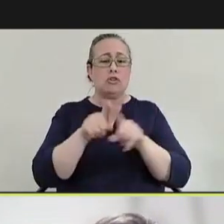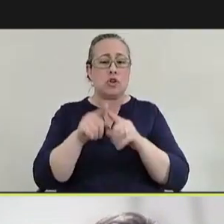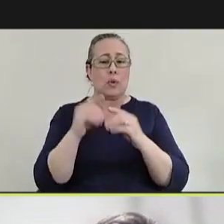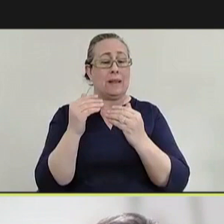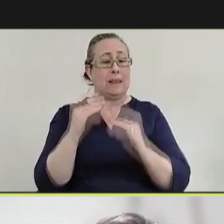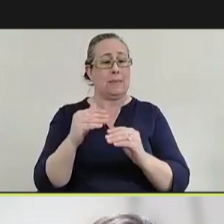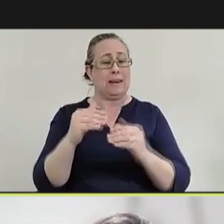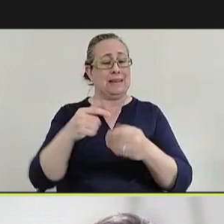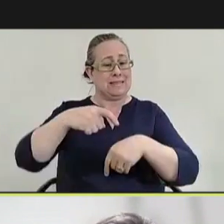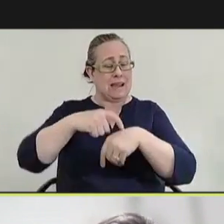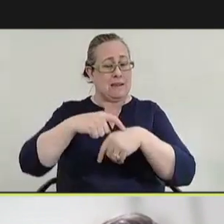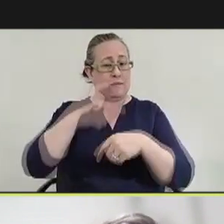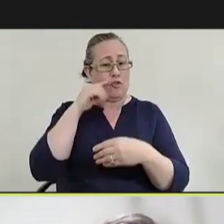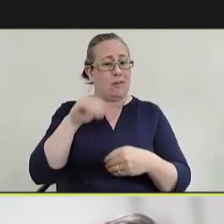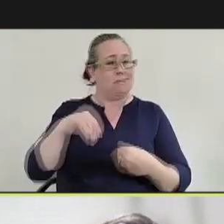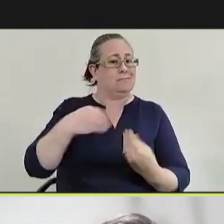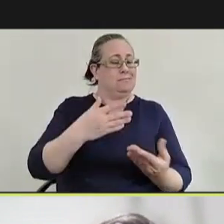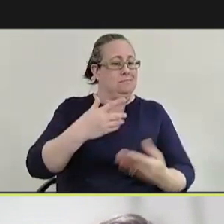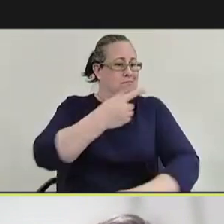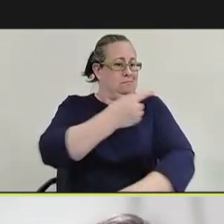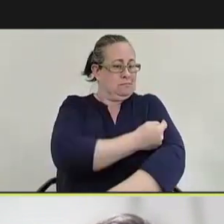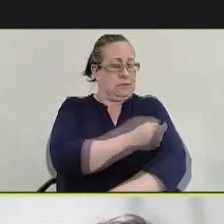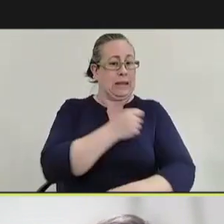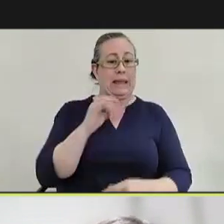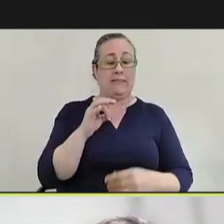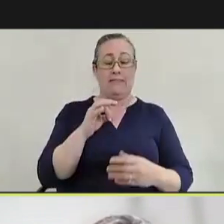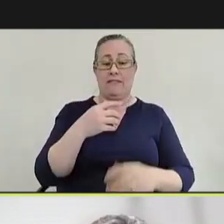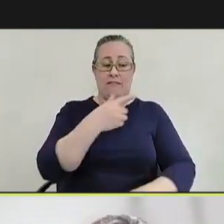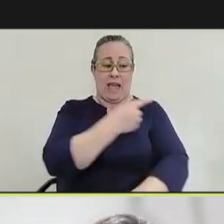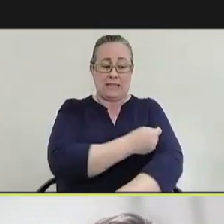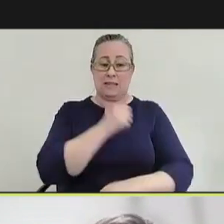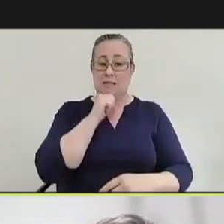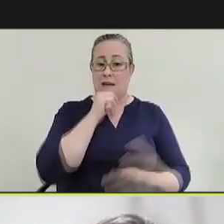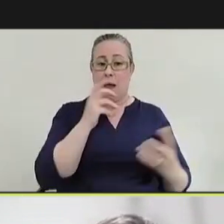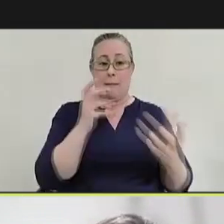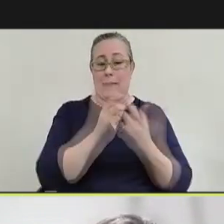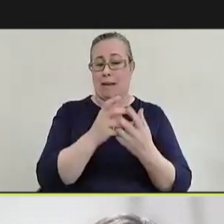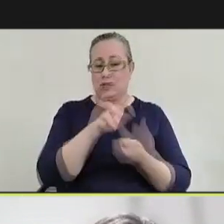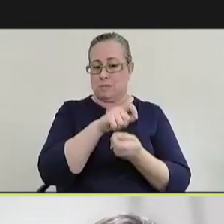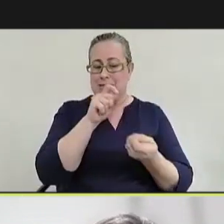could be an issue if vaccines are not matching certain prenatal care visits,